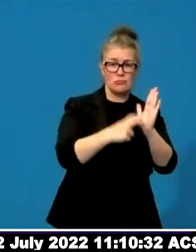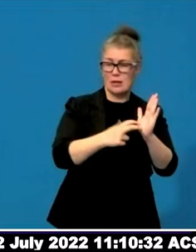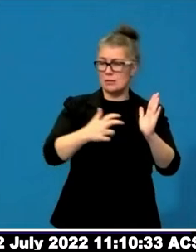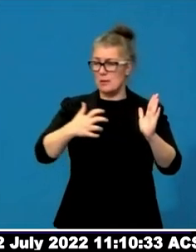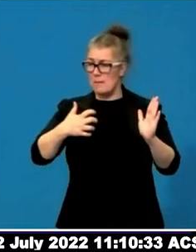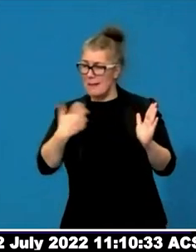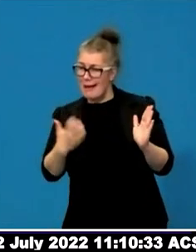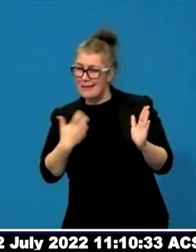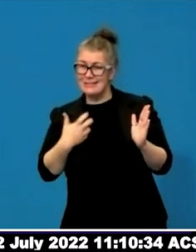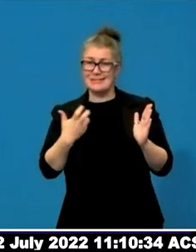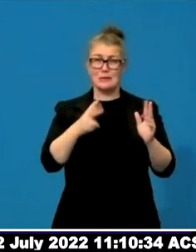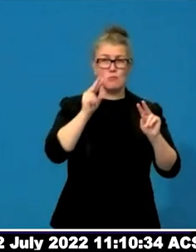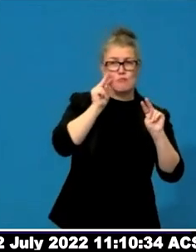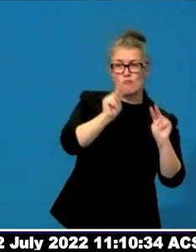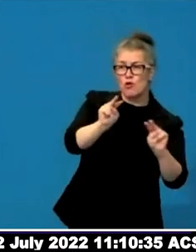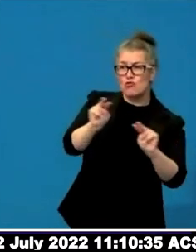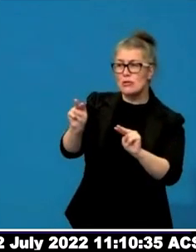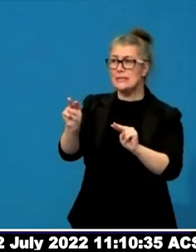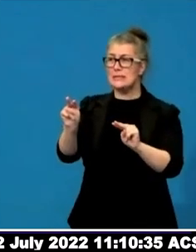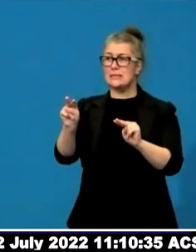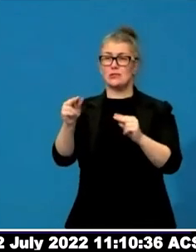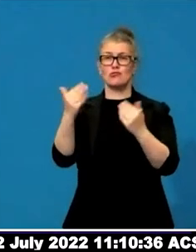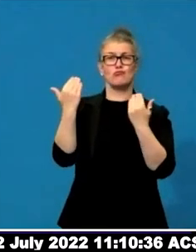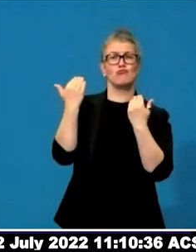monitoring of restrictive practices and types of things.